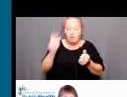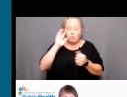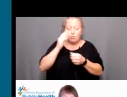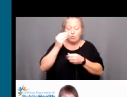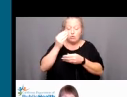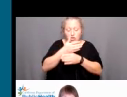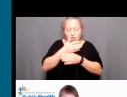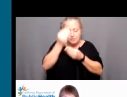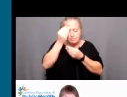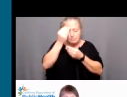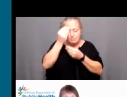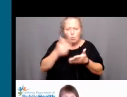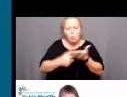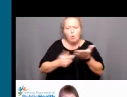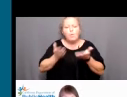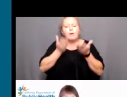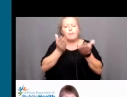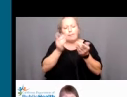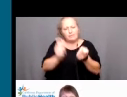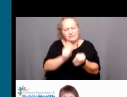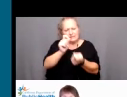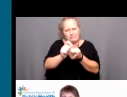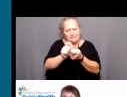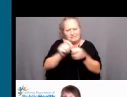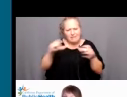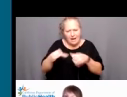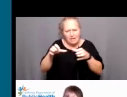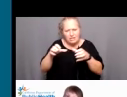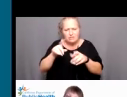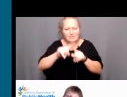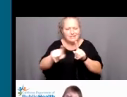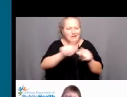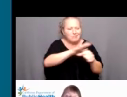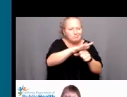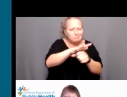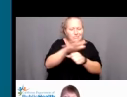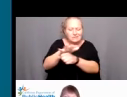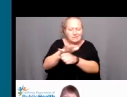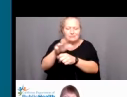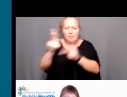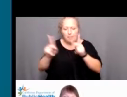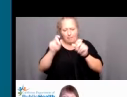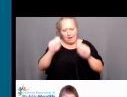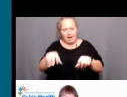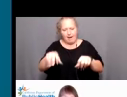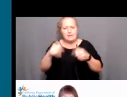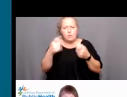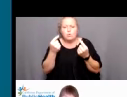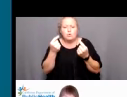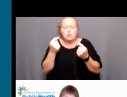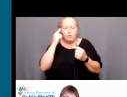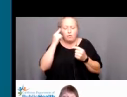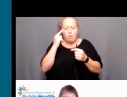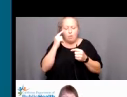for specific actions different sectors and actors can take to safeguard worker health in a changing climate.